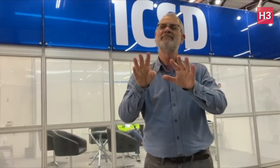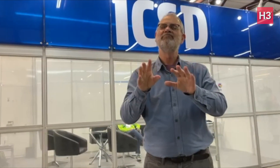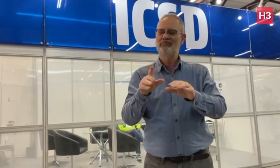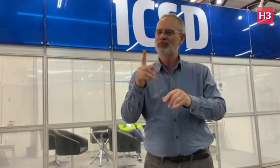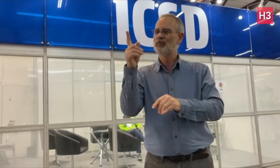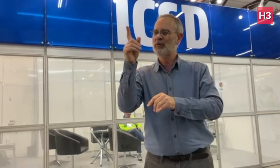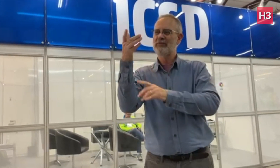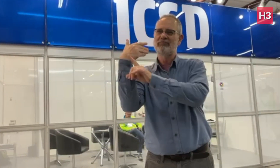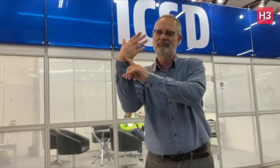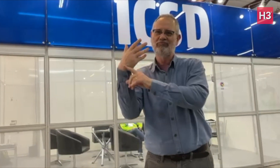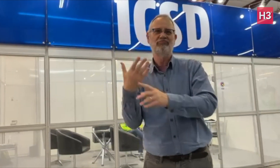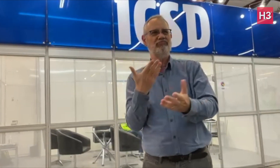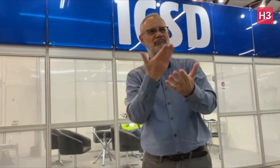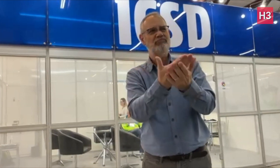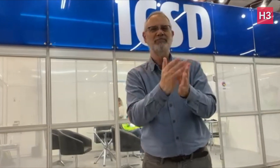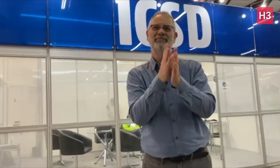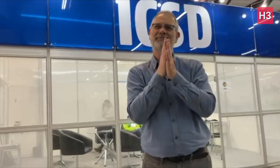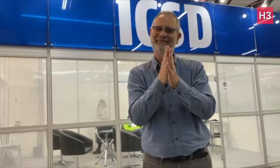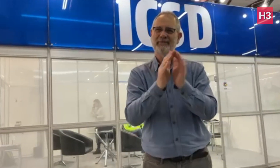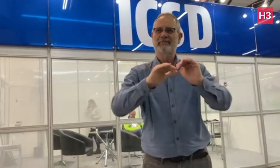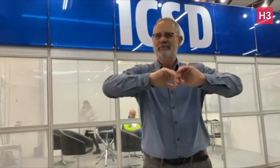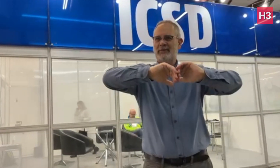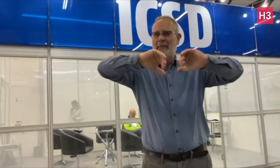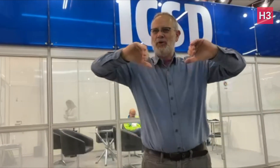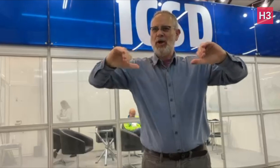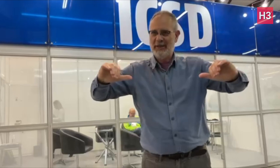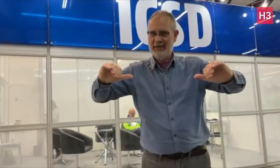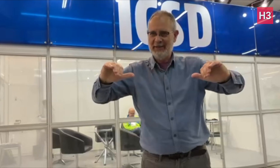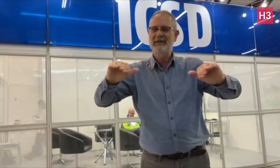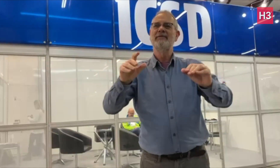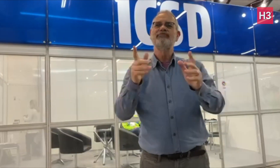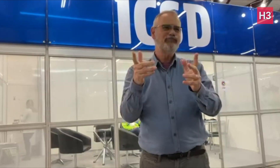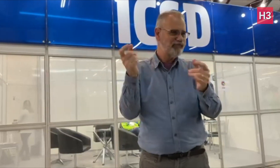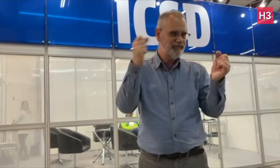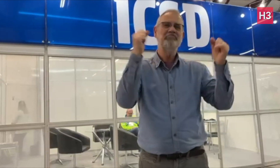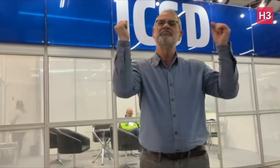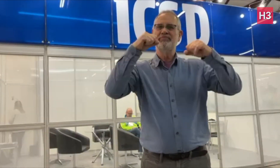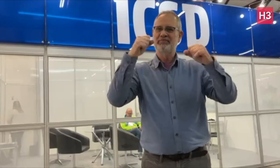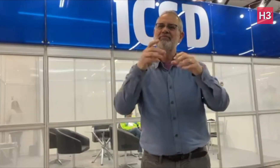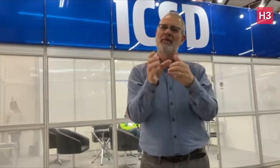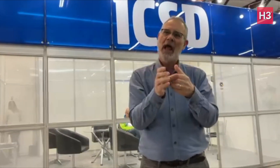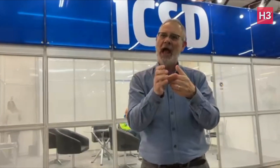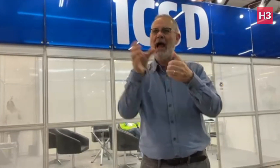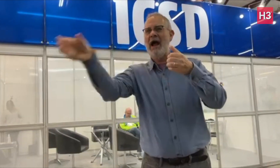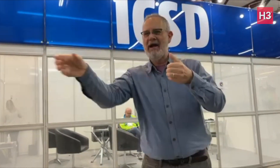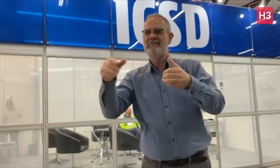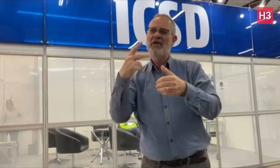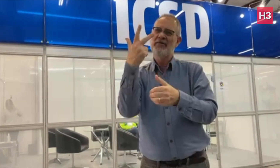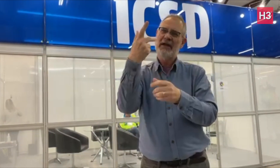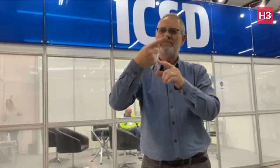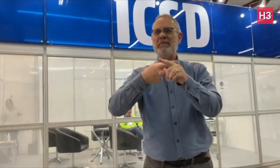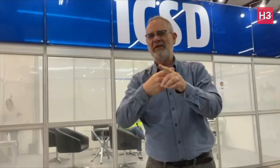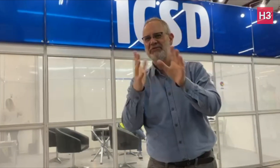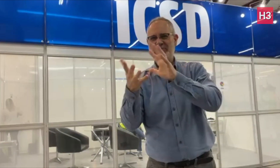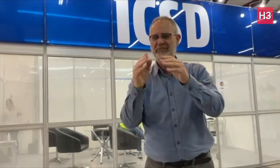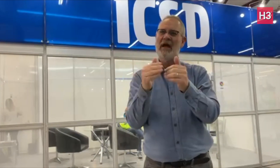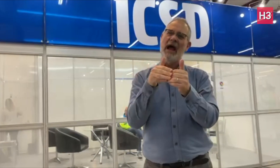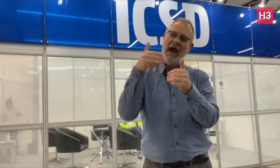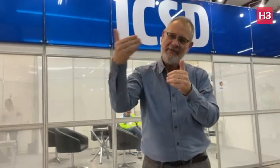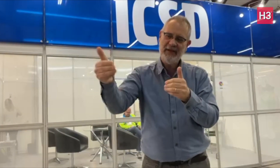the Congress separated from the Deaflympics. The rest of us voted in agreement and decided that moving forward, we are to host the Congress approximately